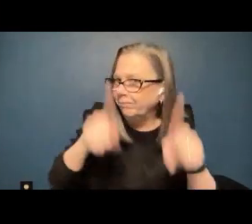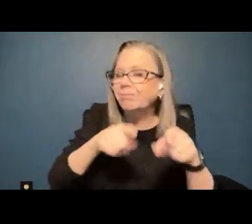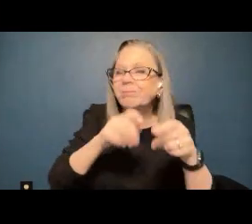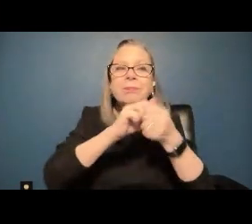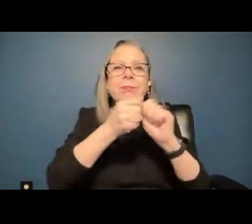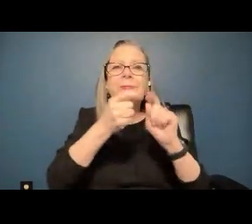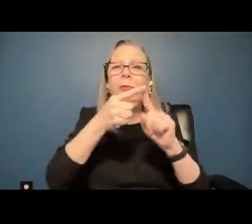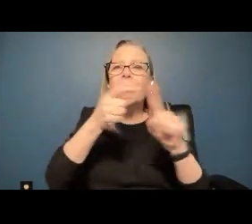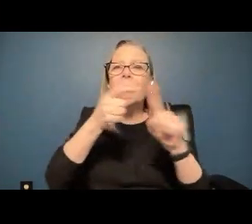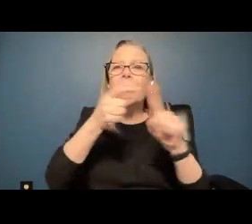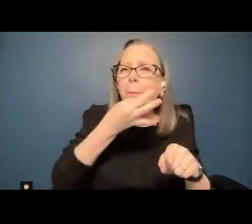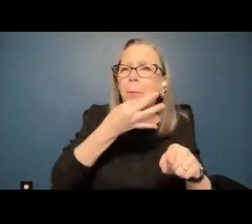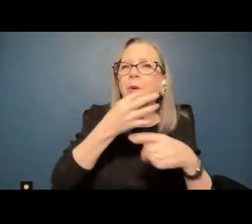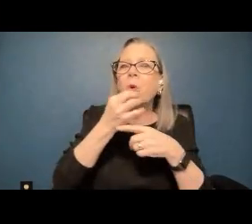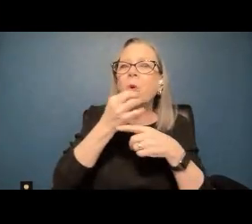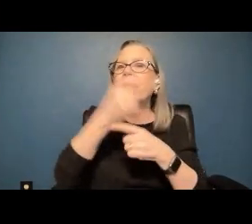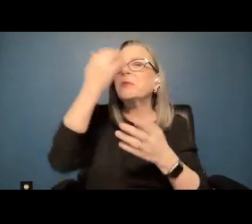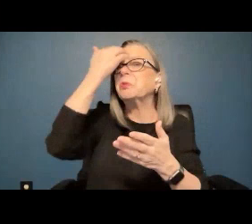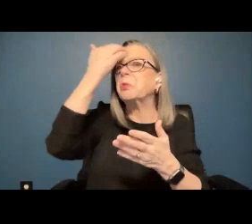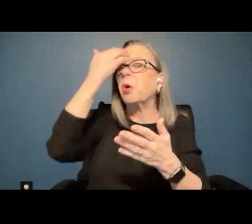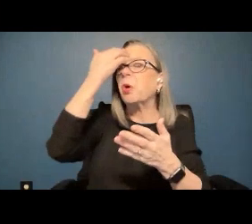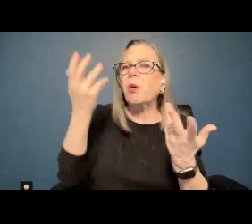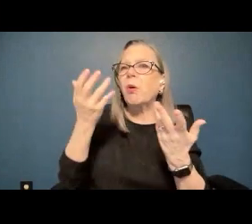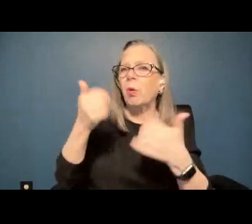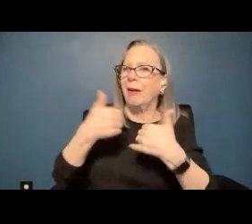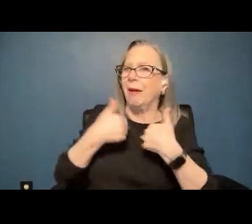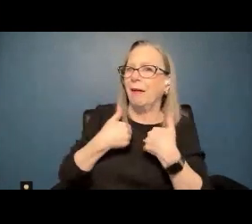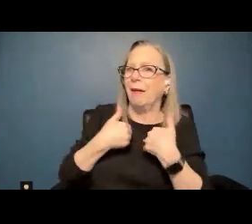of sideline observers and informers into data champions.